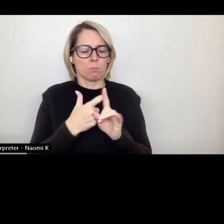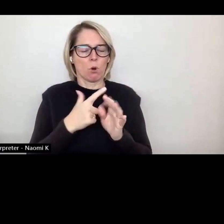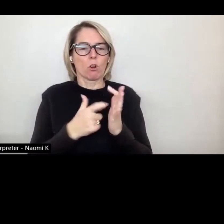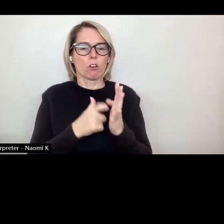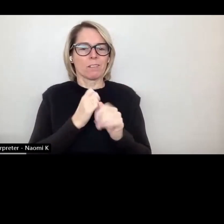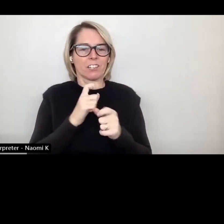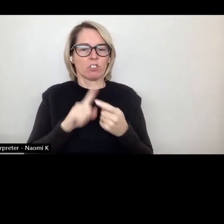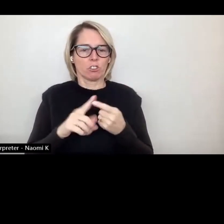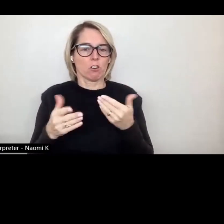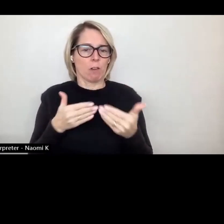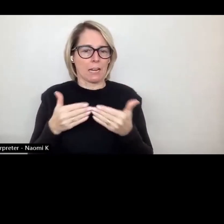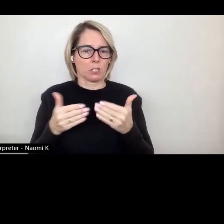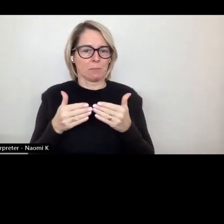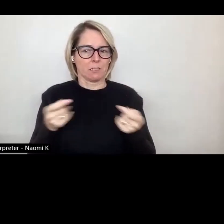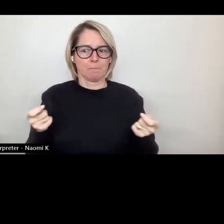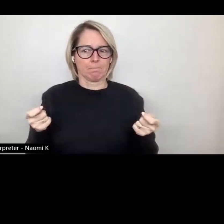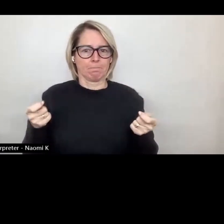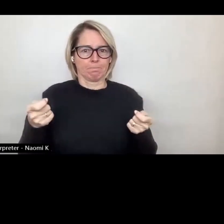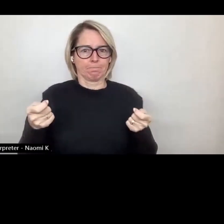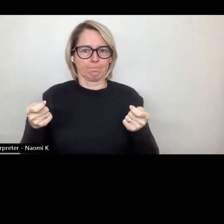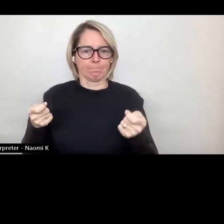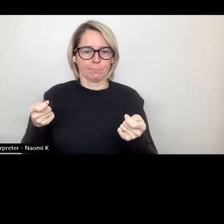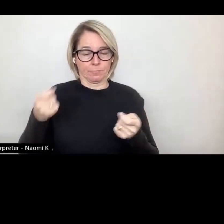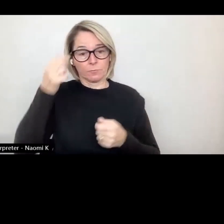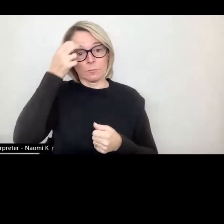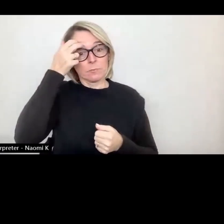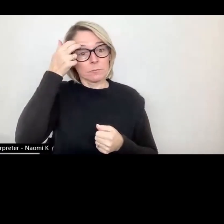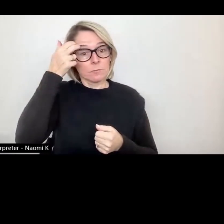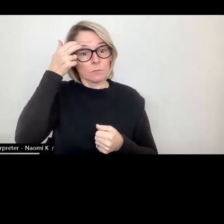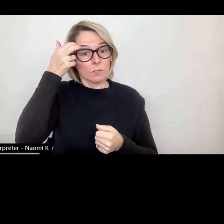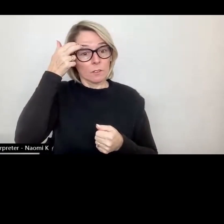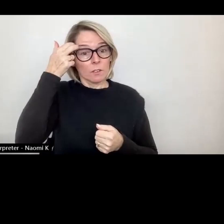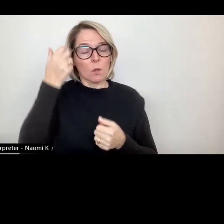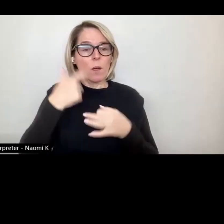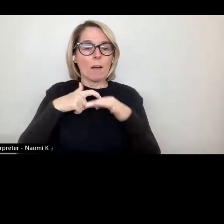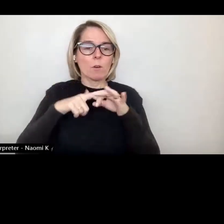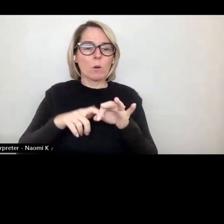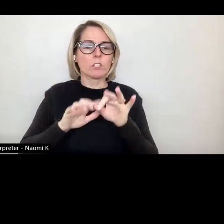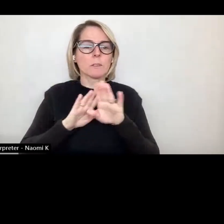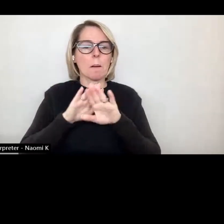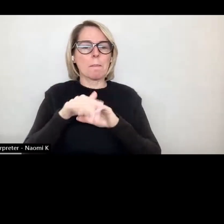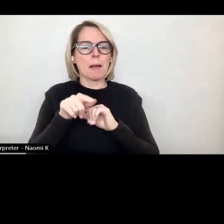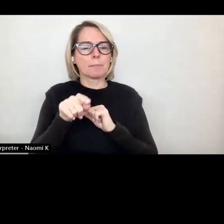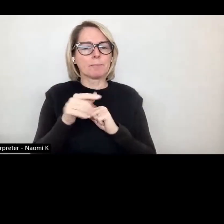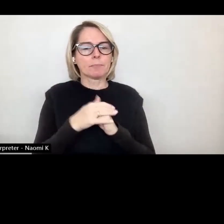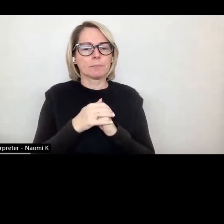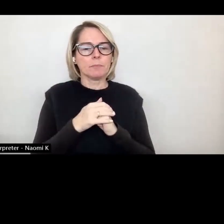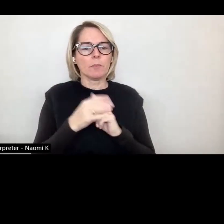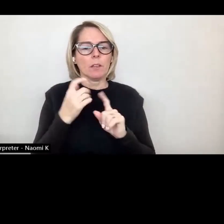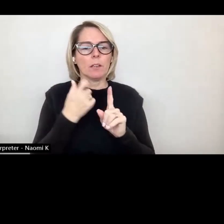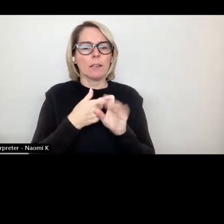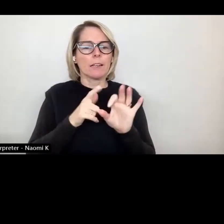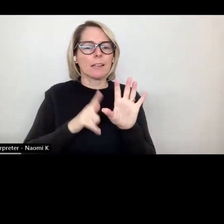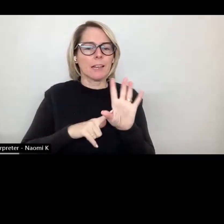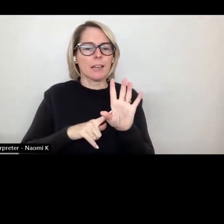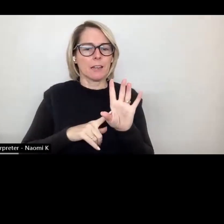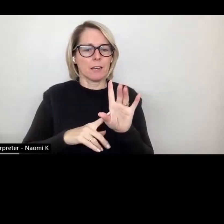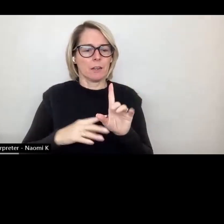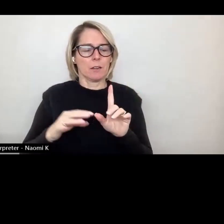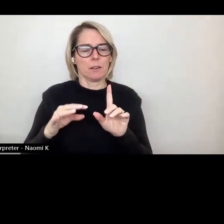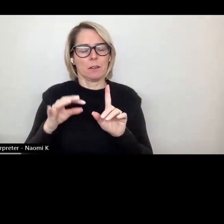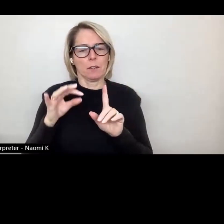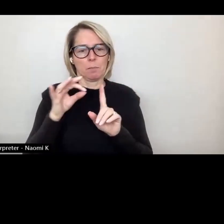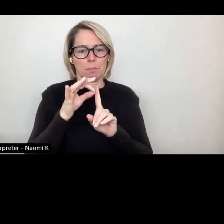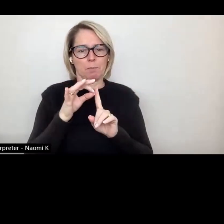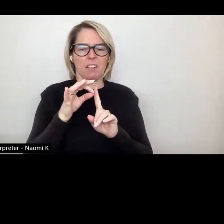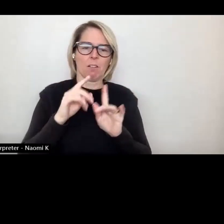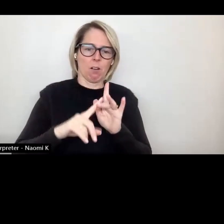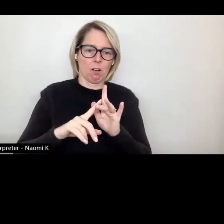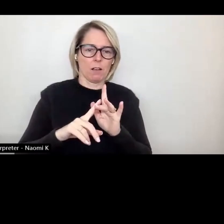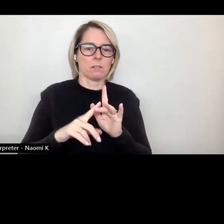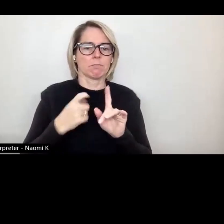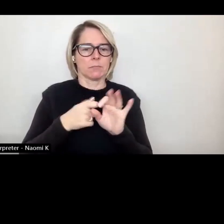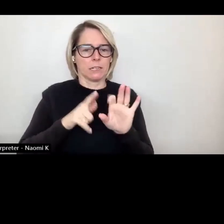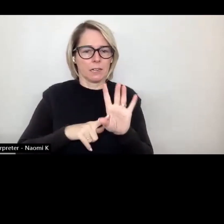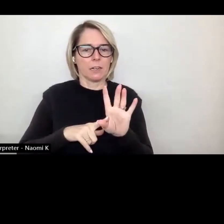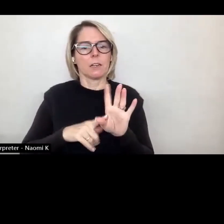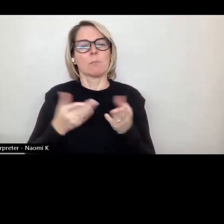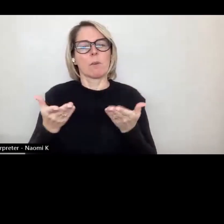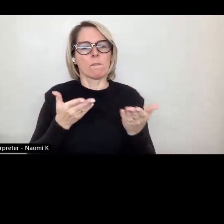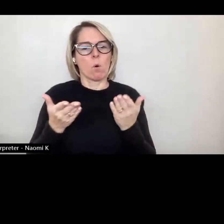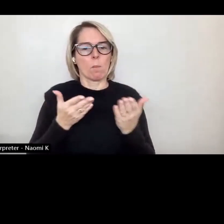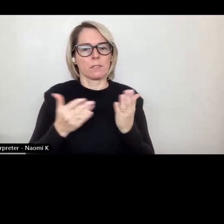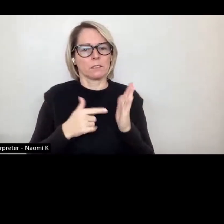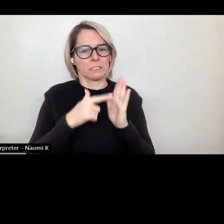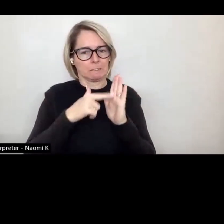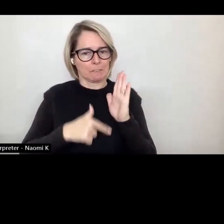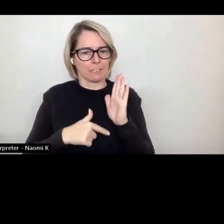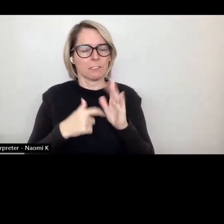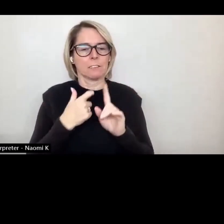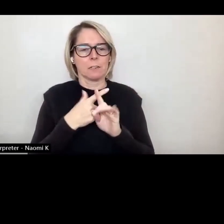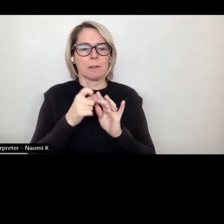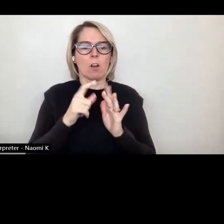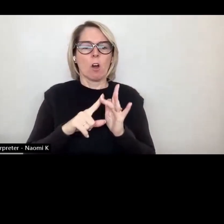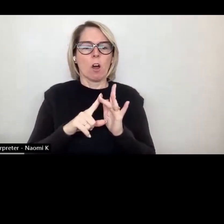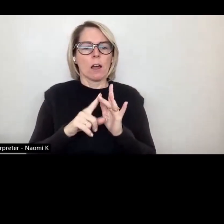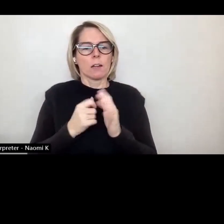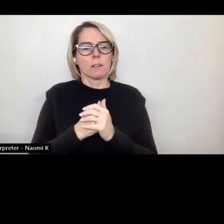We have questions about one of the key performance indicators, the KPI #2, which is the time between intake and first assessment.